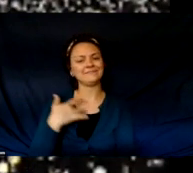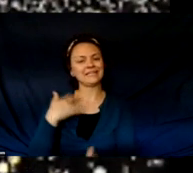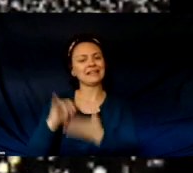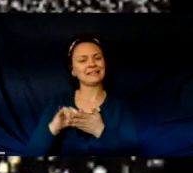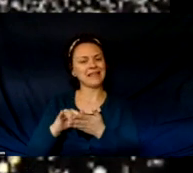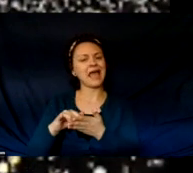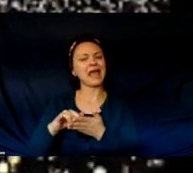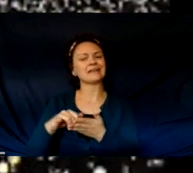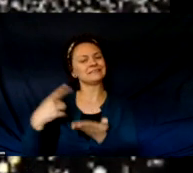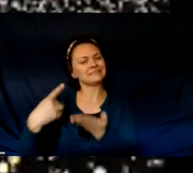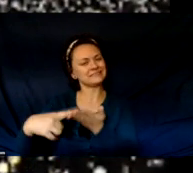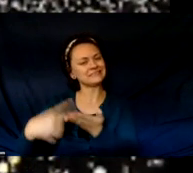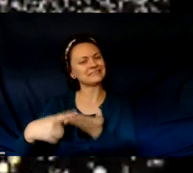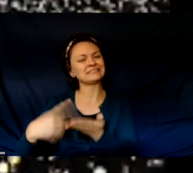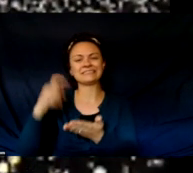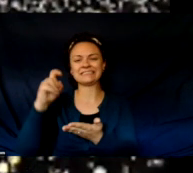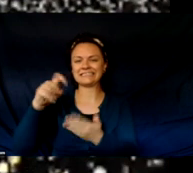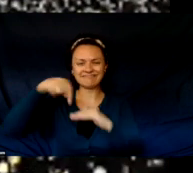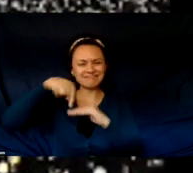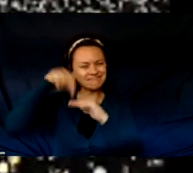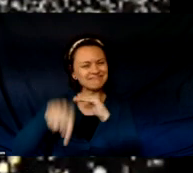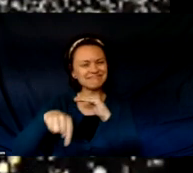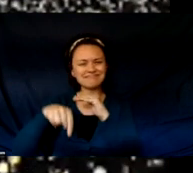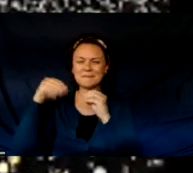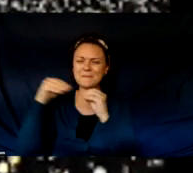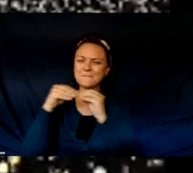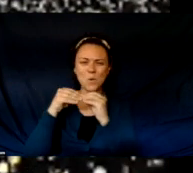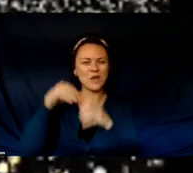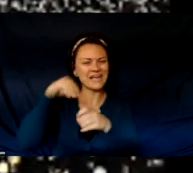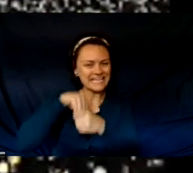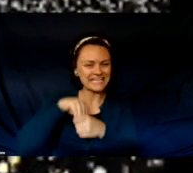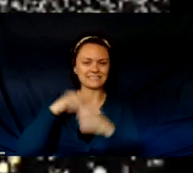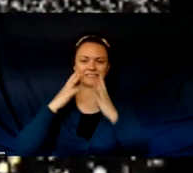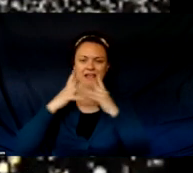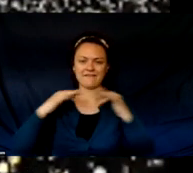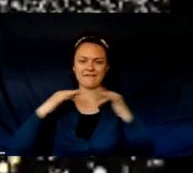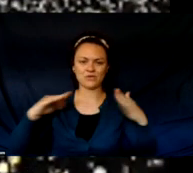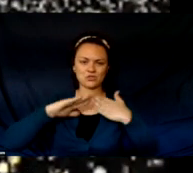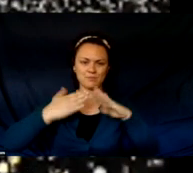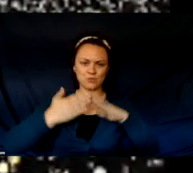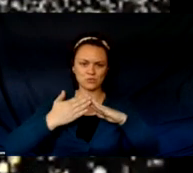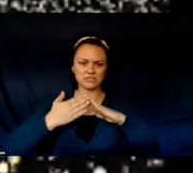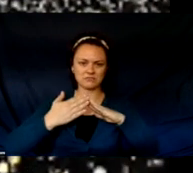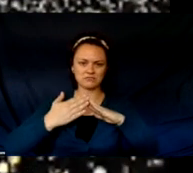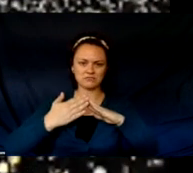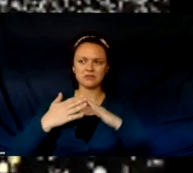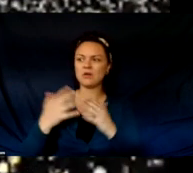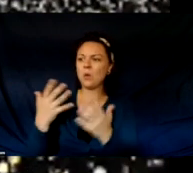Within diverse communities and say no. There are Indigenous individuals,